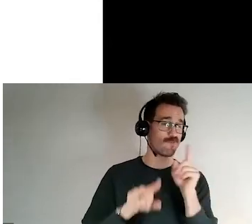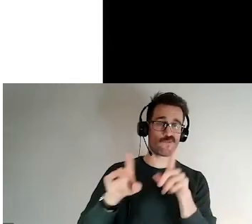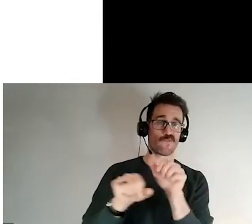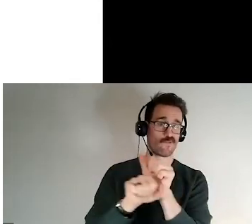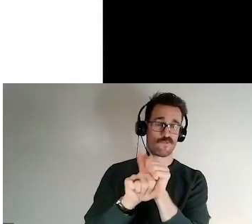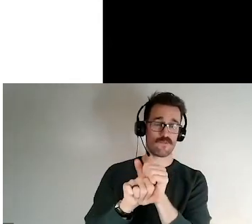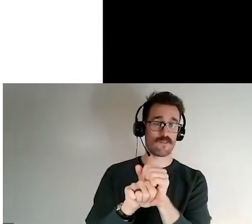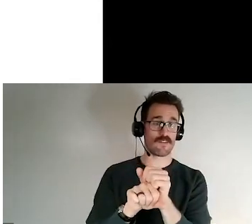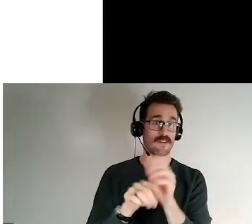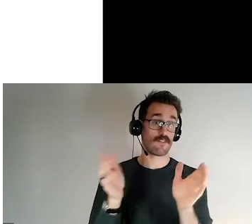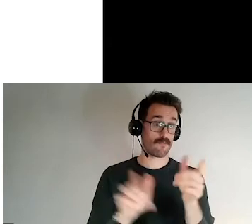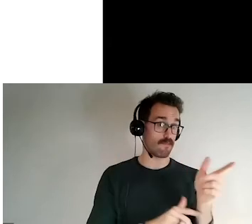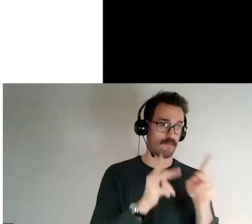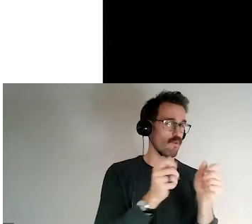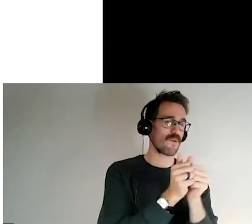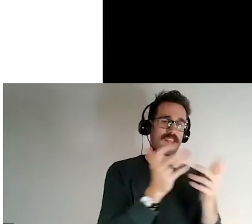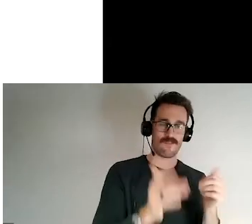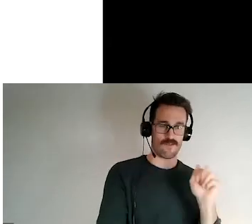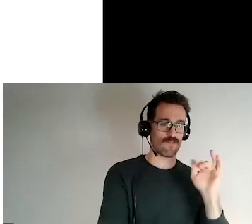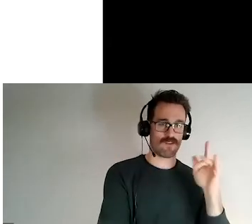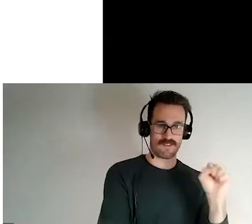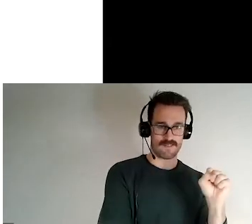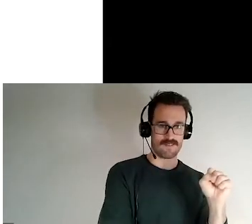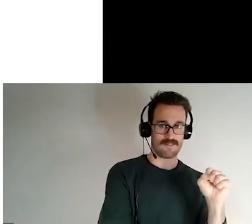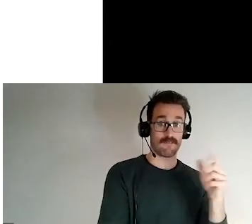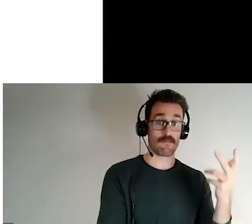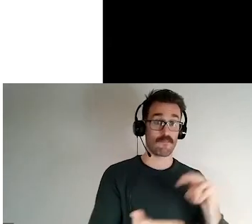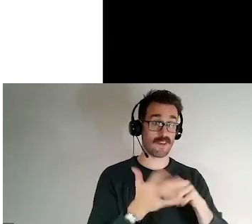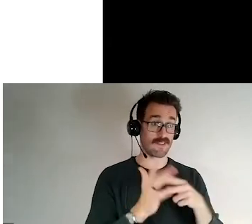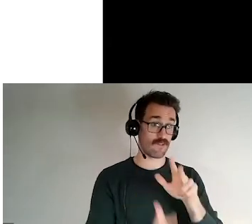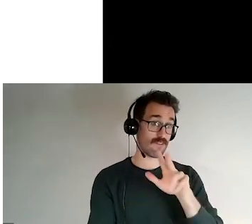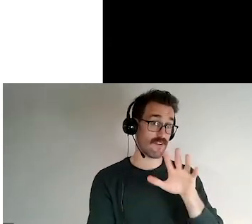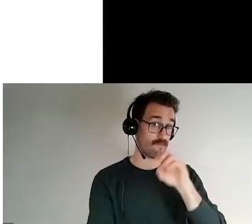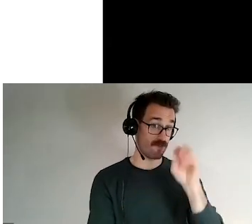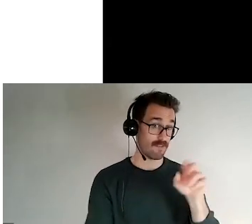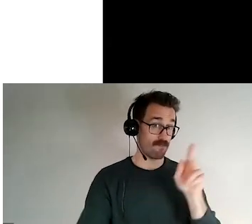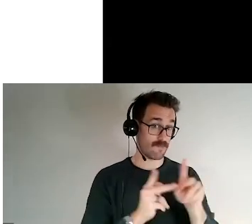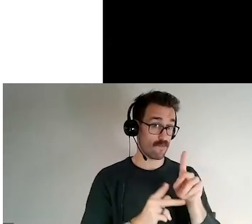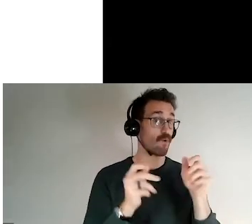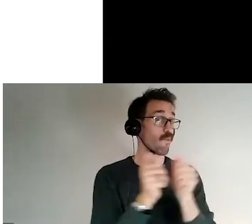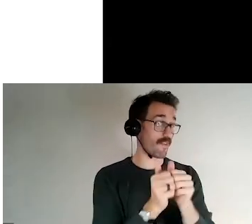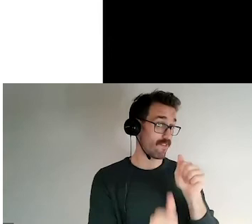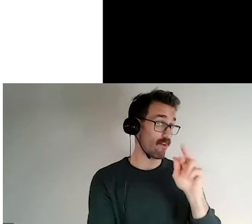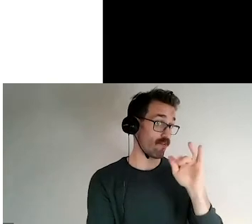arthritis. So 35% of people with arthritis report being out of the workforce versus 17%